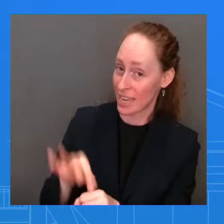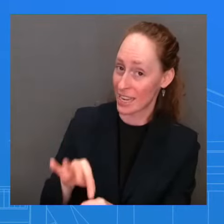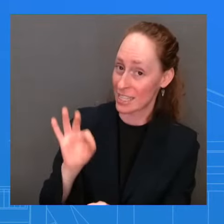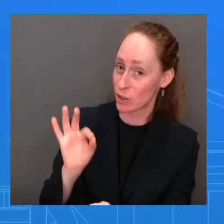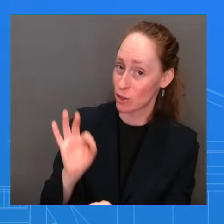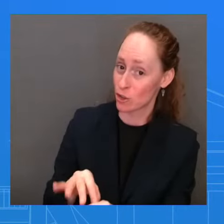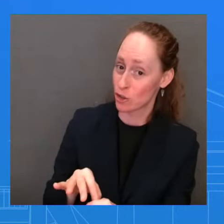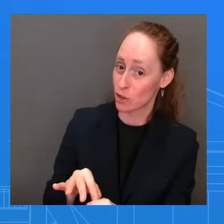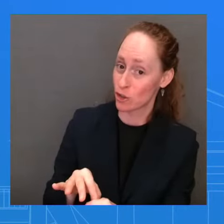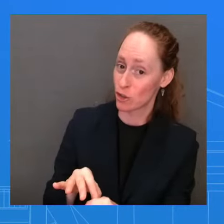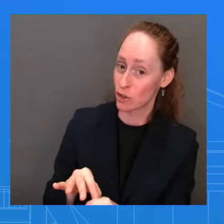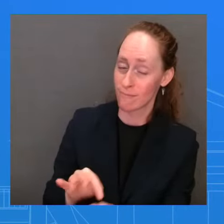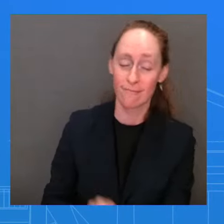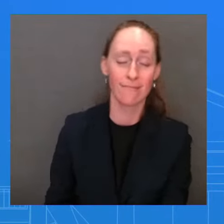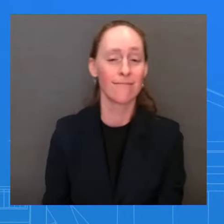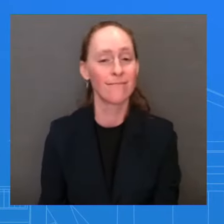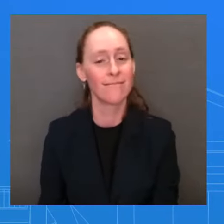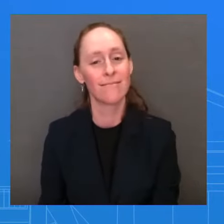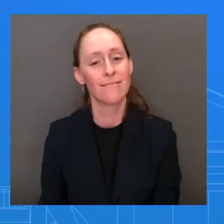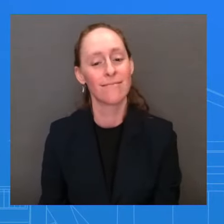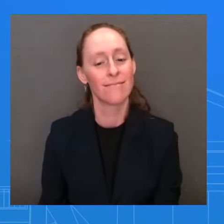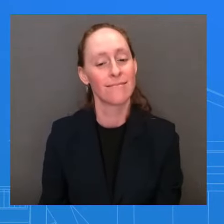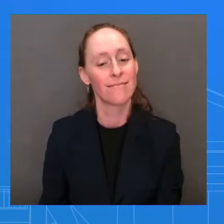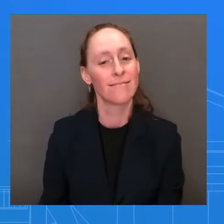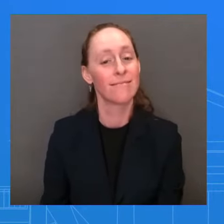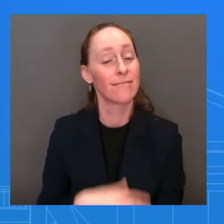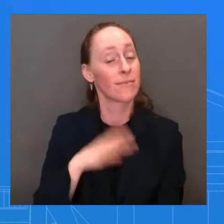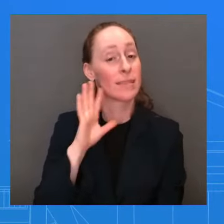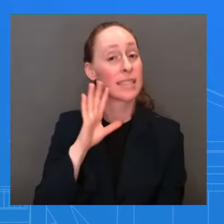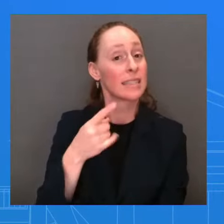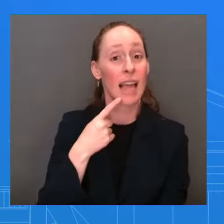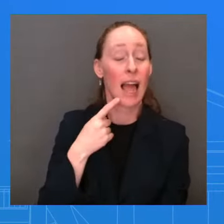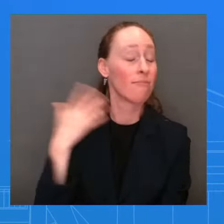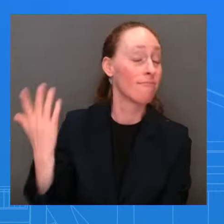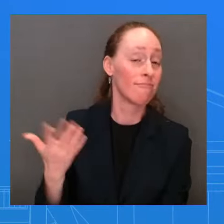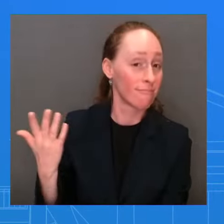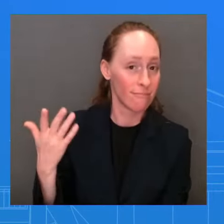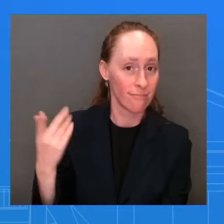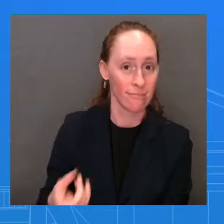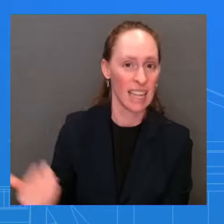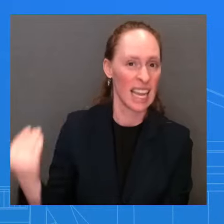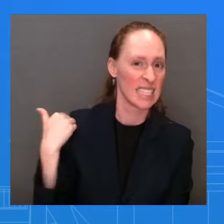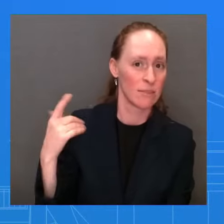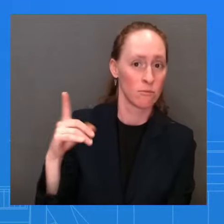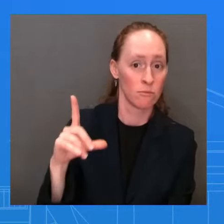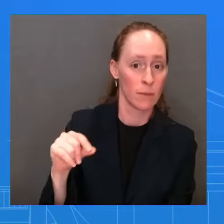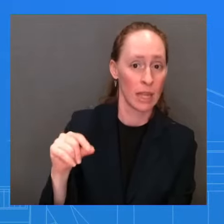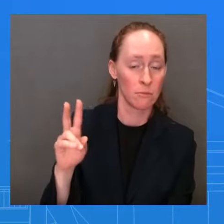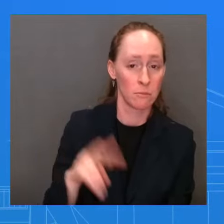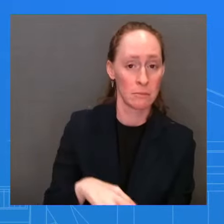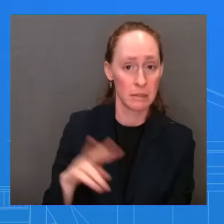In 2022, let's not forget, more Americans voted for this President than any other President in history.